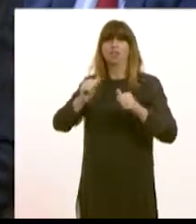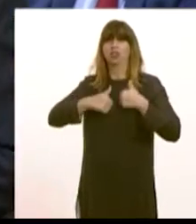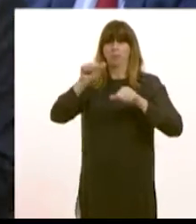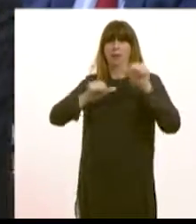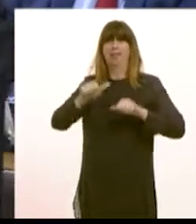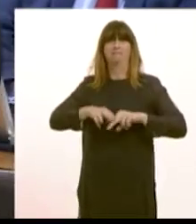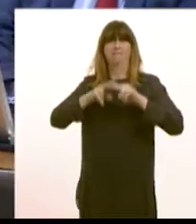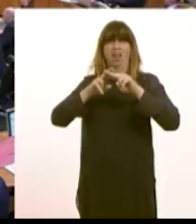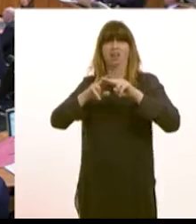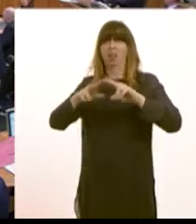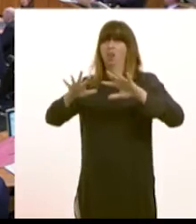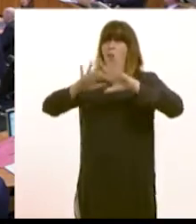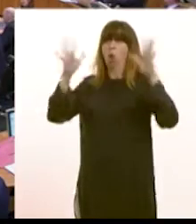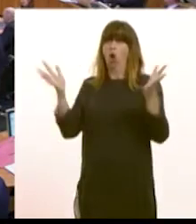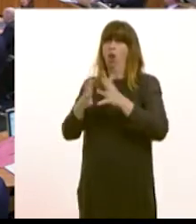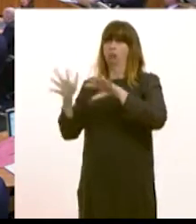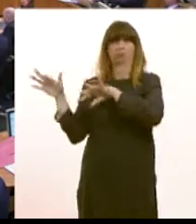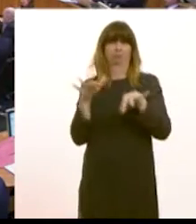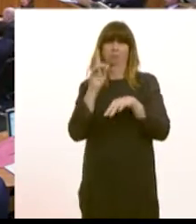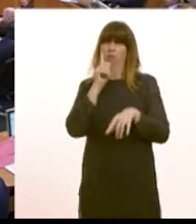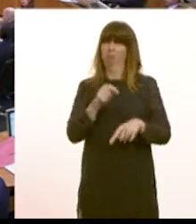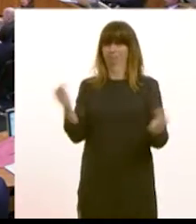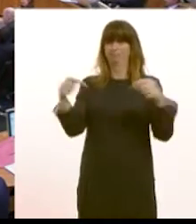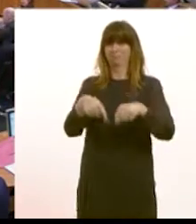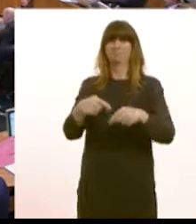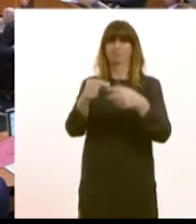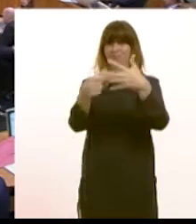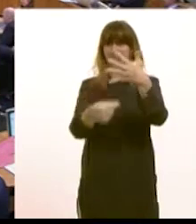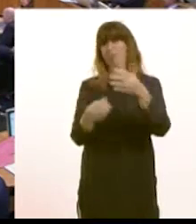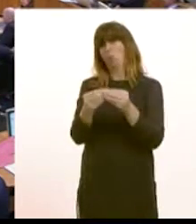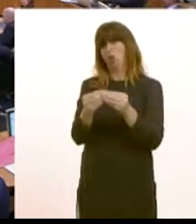Y Llywydd / The Presiding Officer: Leader of the opposition, Leanne Wood. Leanne Wood: Diolch, Lywydd.